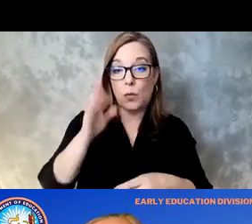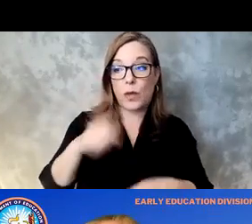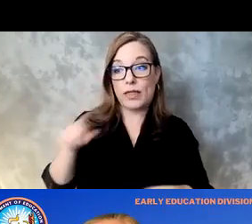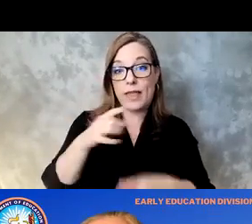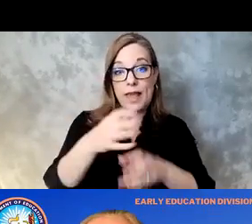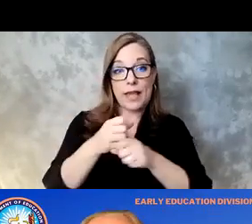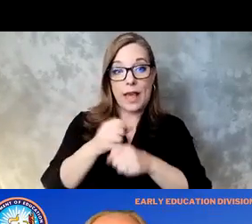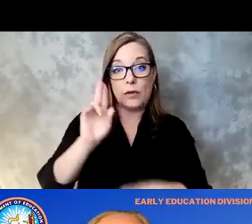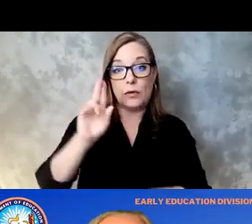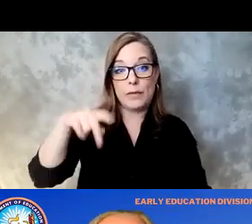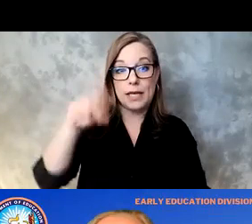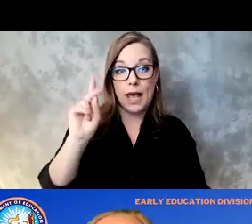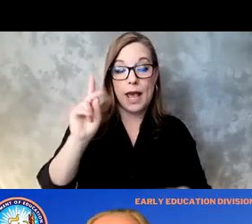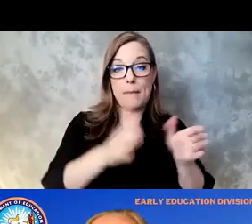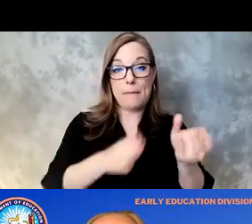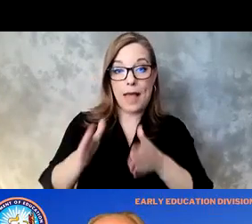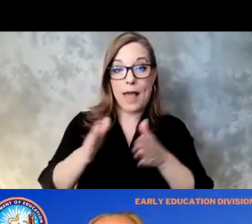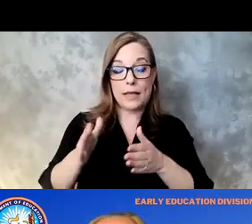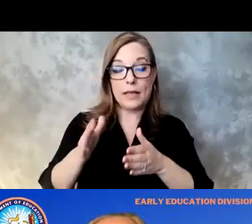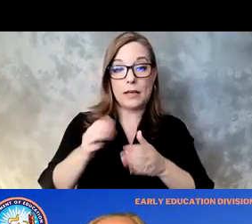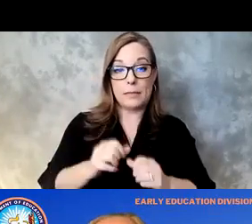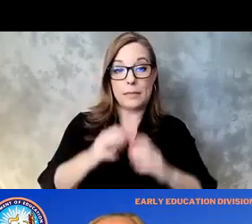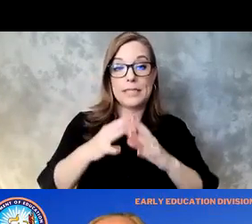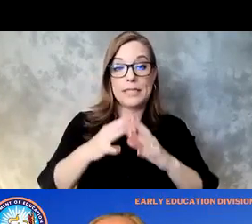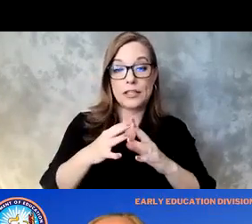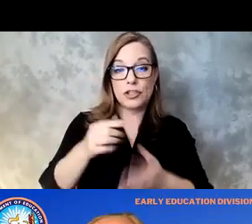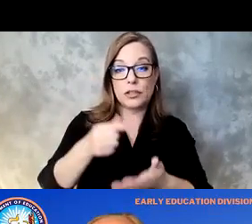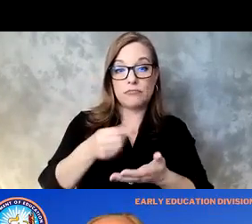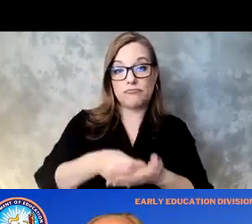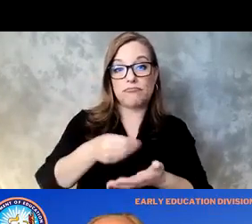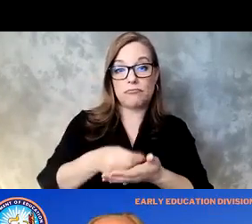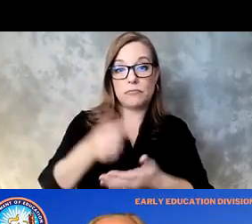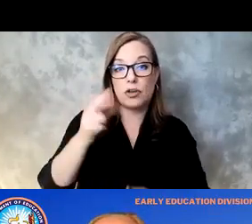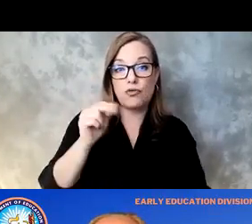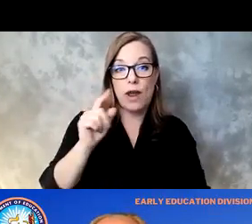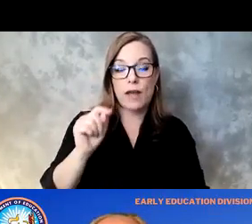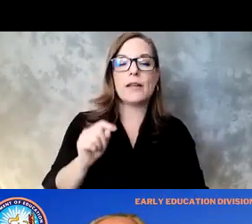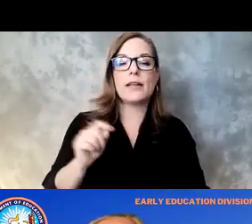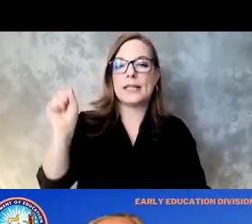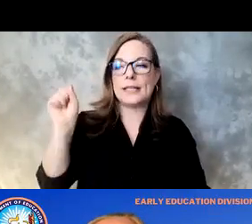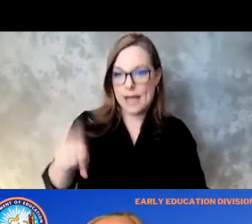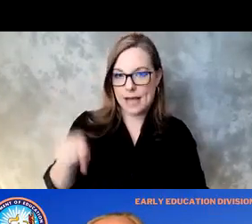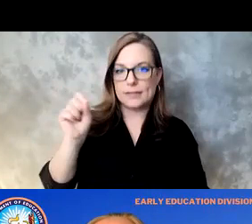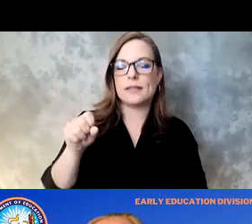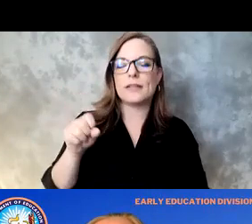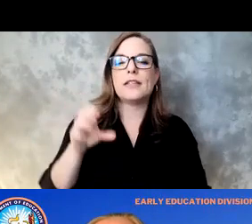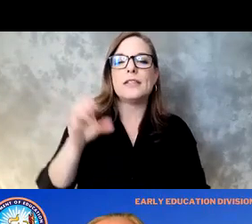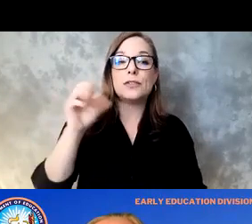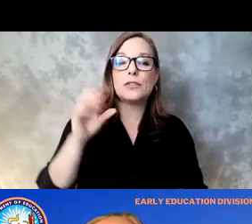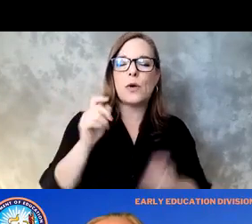UPK Planning and Implementation Grant Funds? Yes they are so just to quickly review the